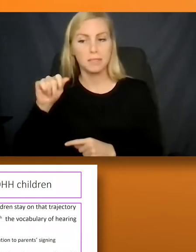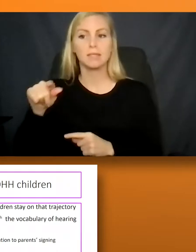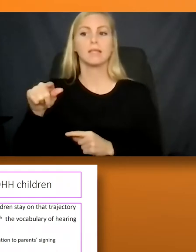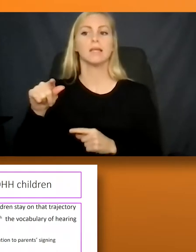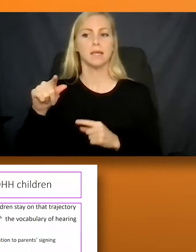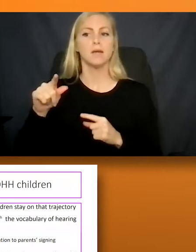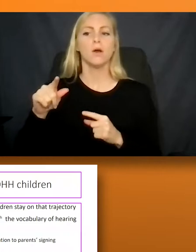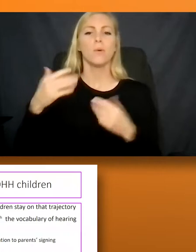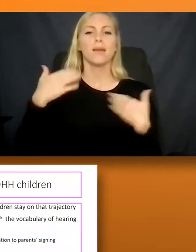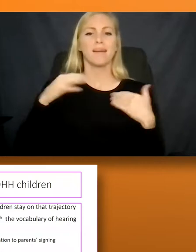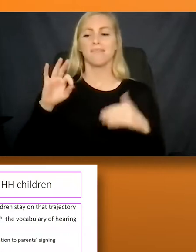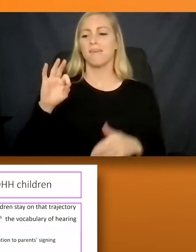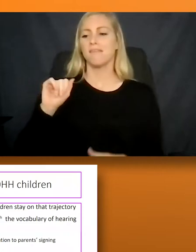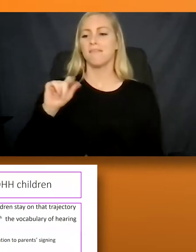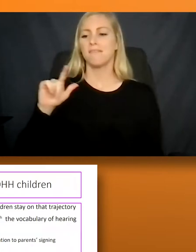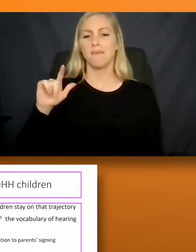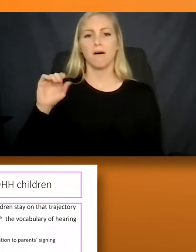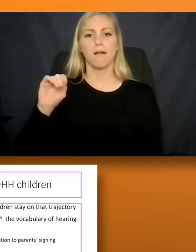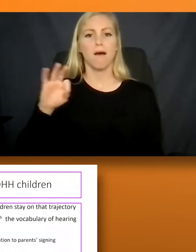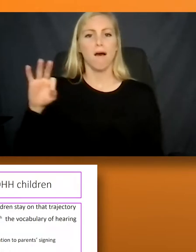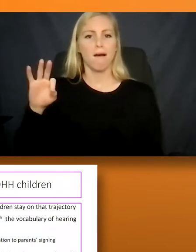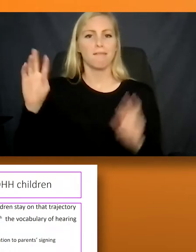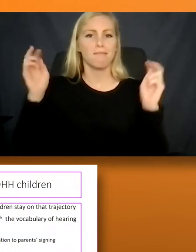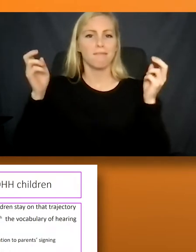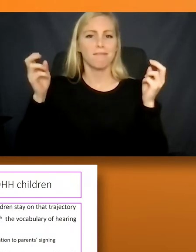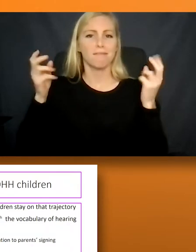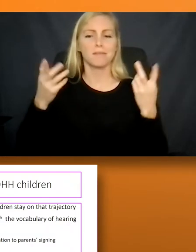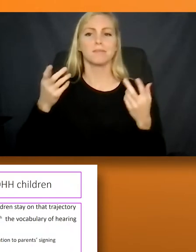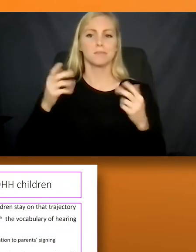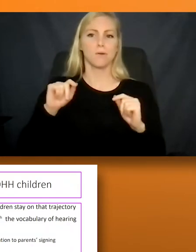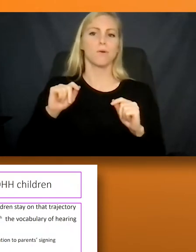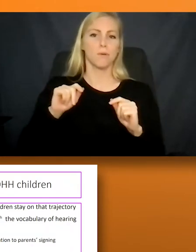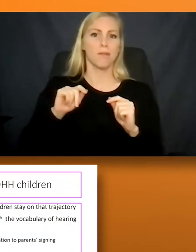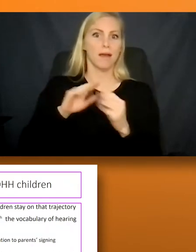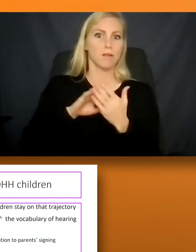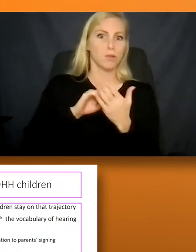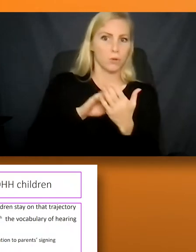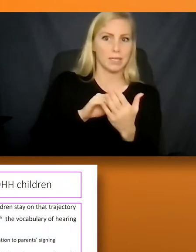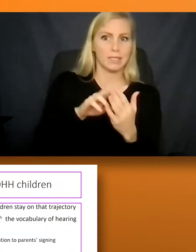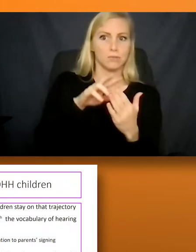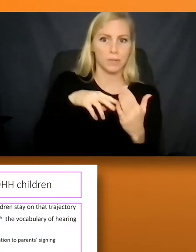there's what we call a fall off from that learning to read to reading to learn,